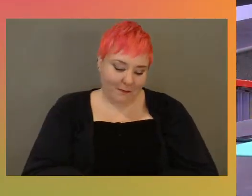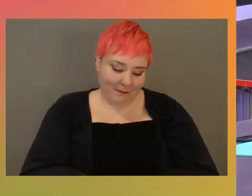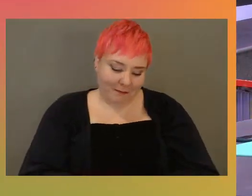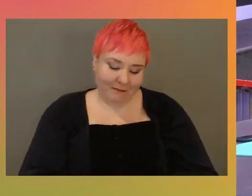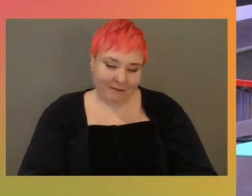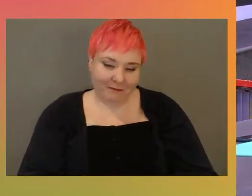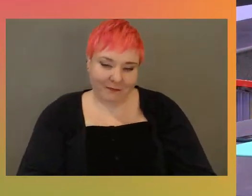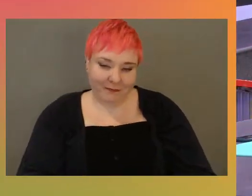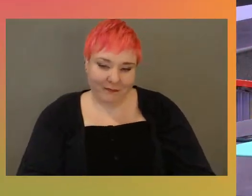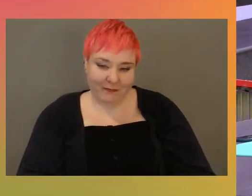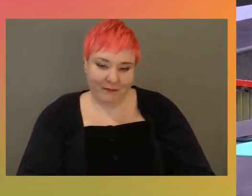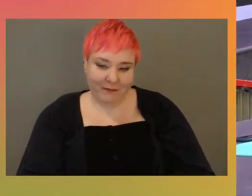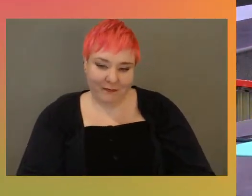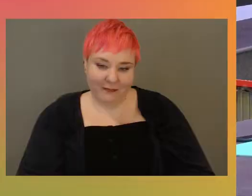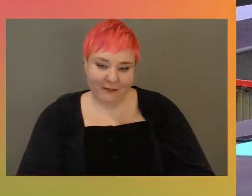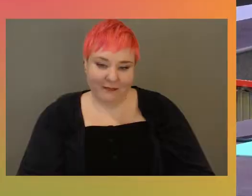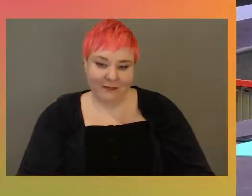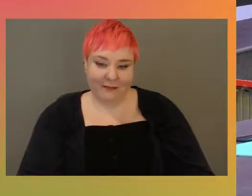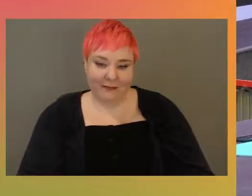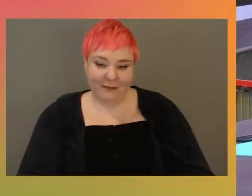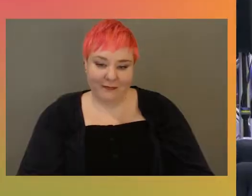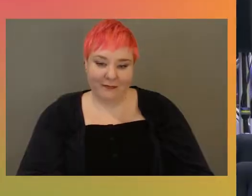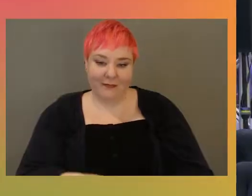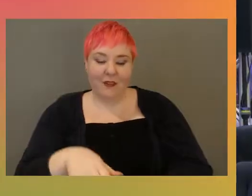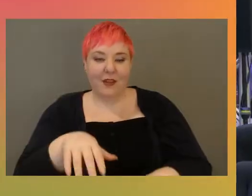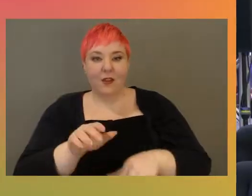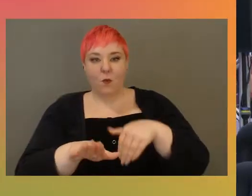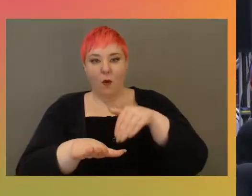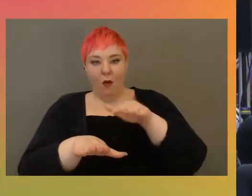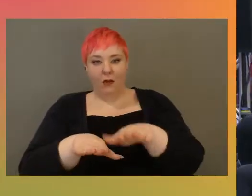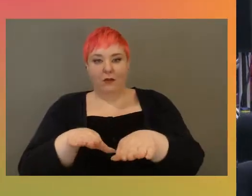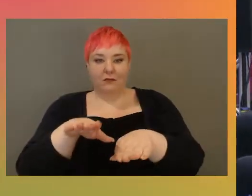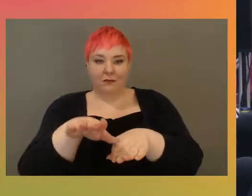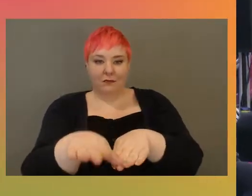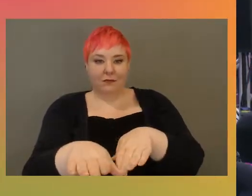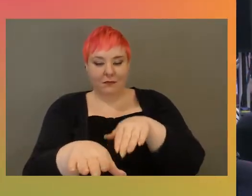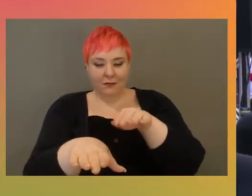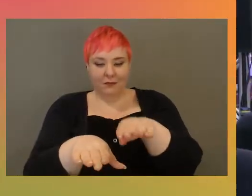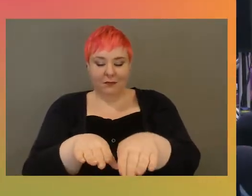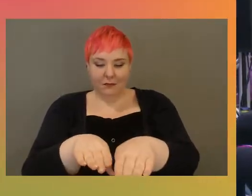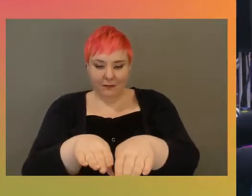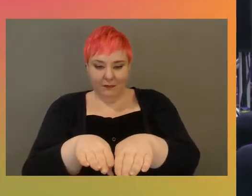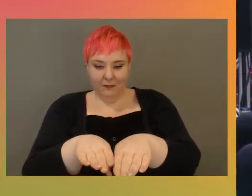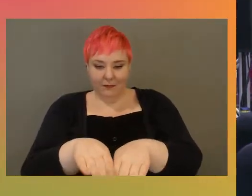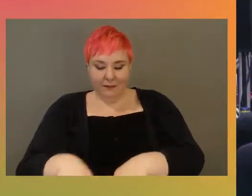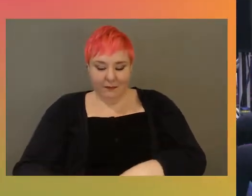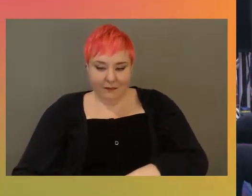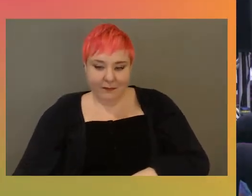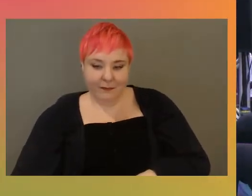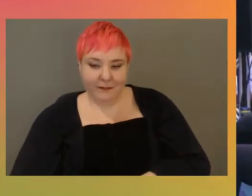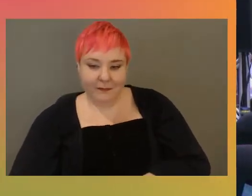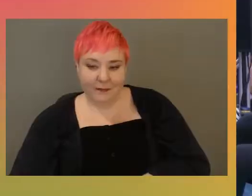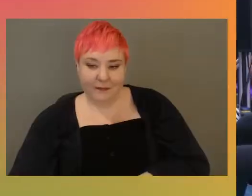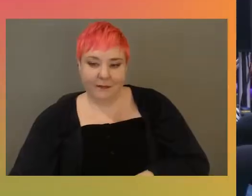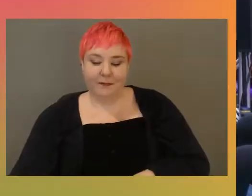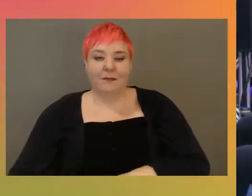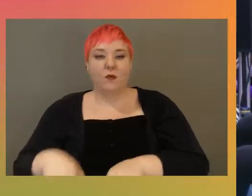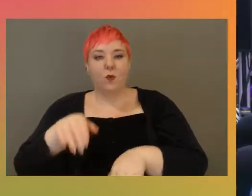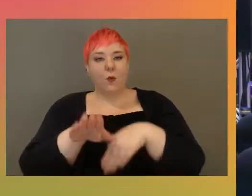AND THEN DOWNWARD FACING DOG.